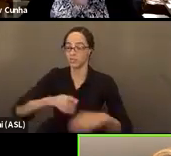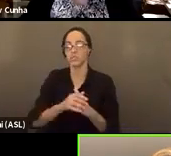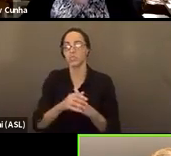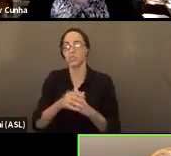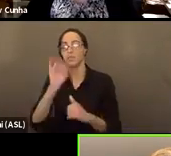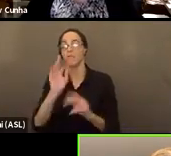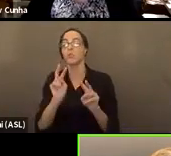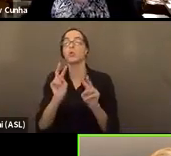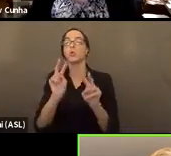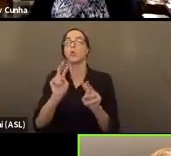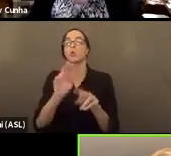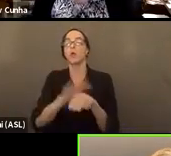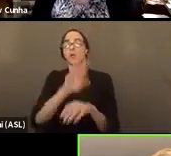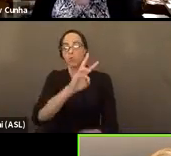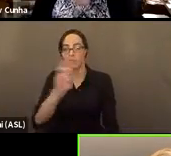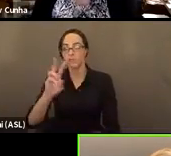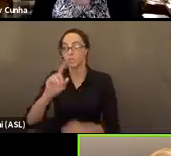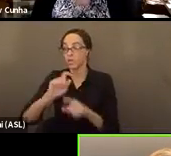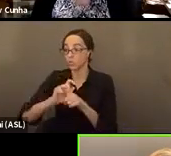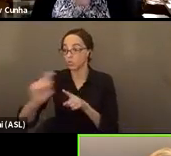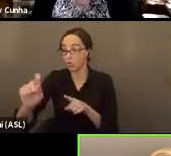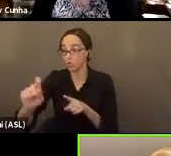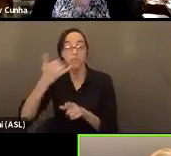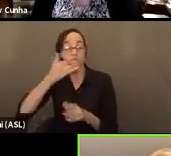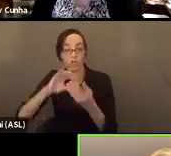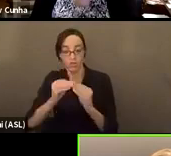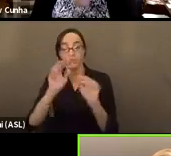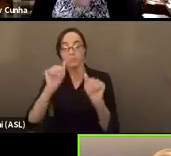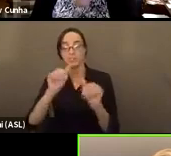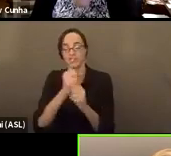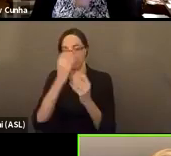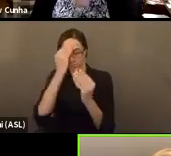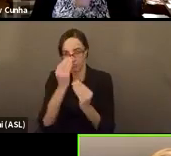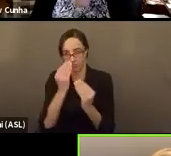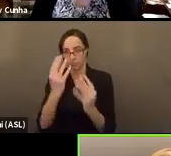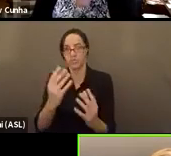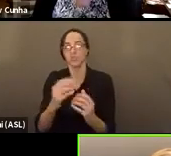but if you don't paul put up the information and assistance line